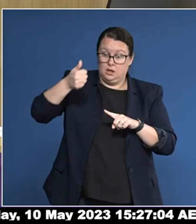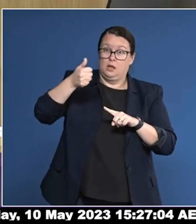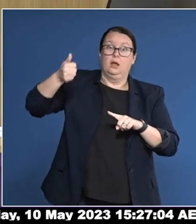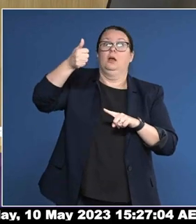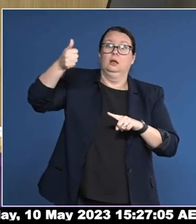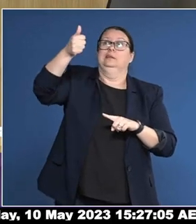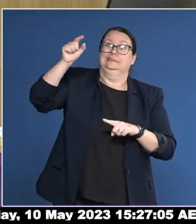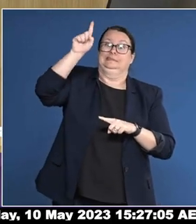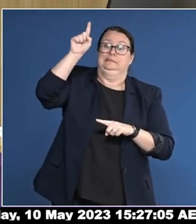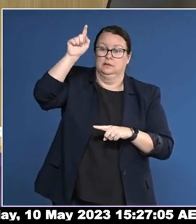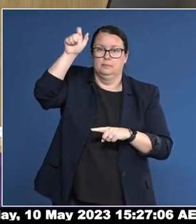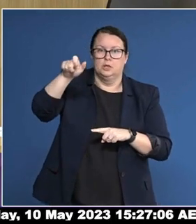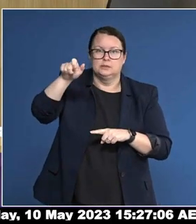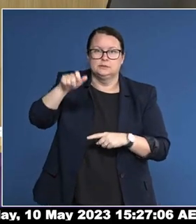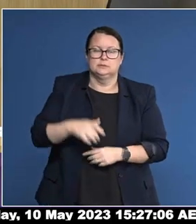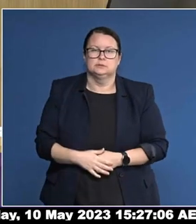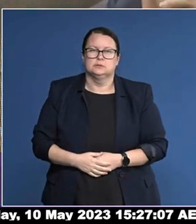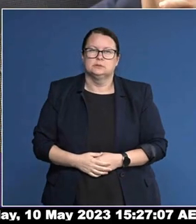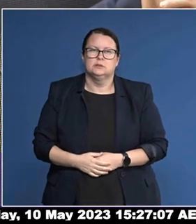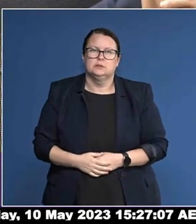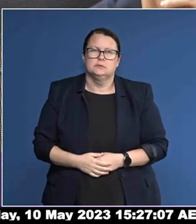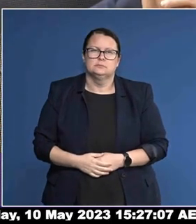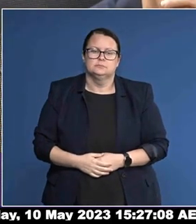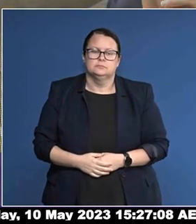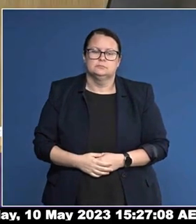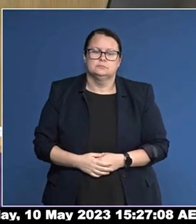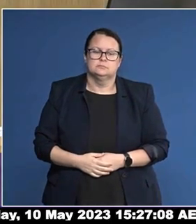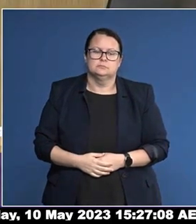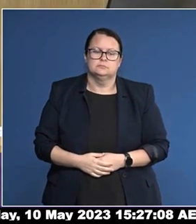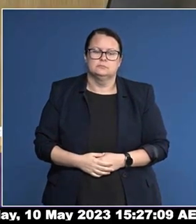It's actually within the workplace, within the operational team.